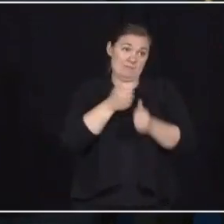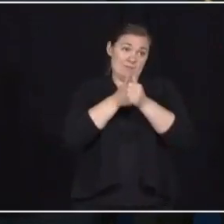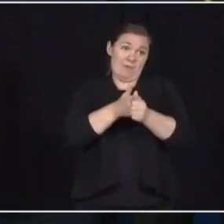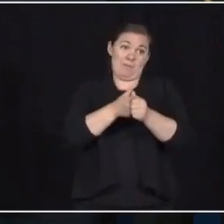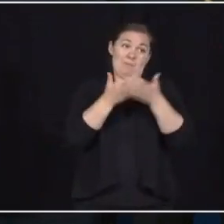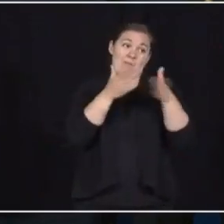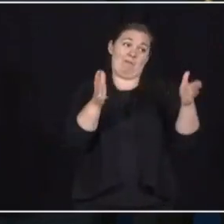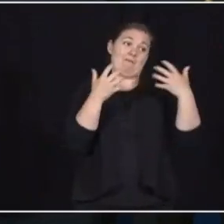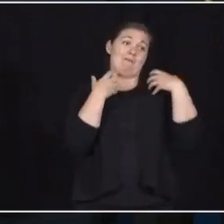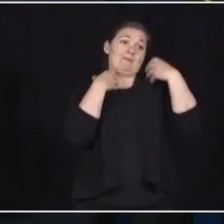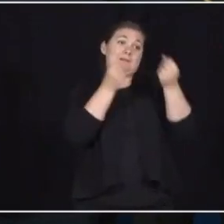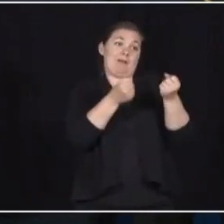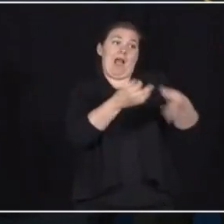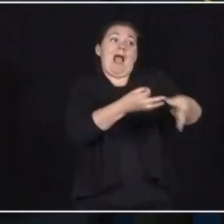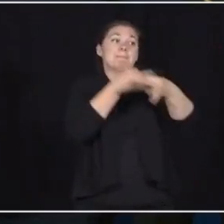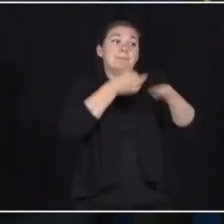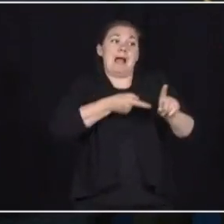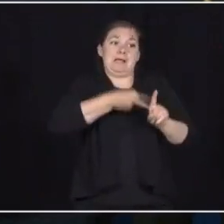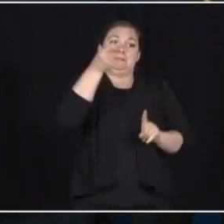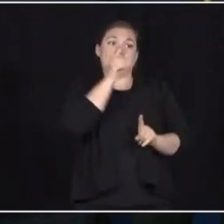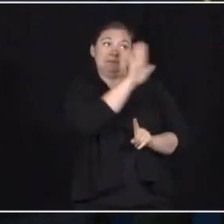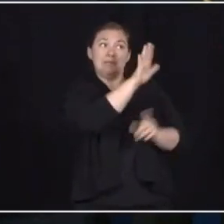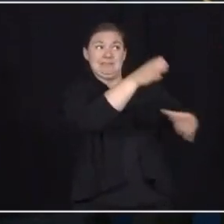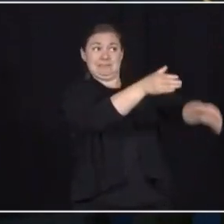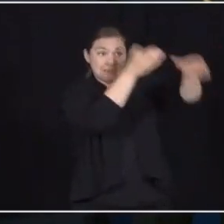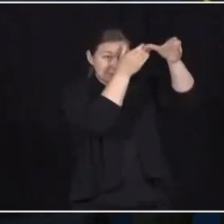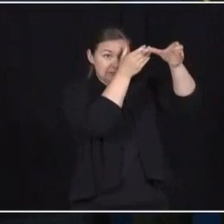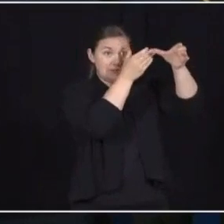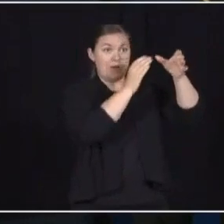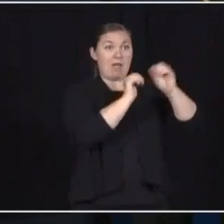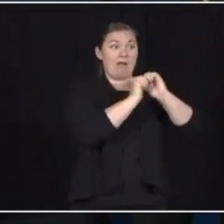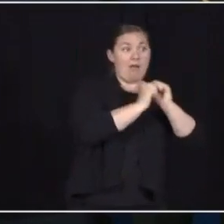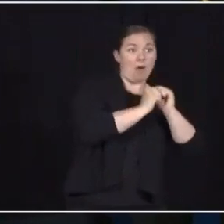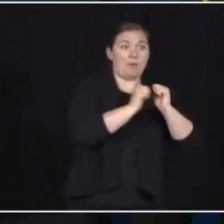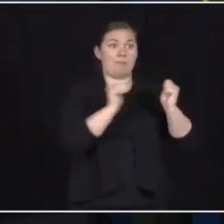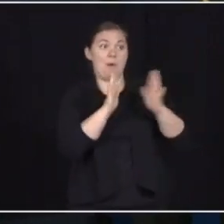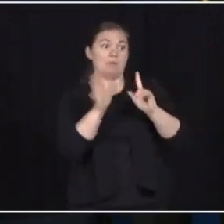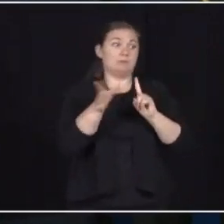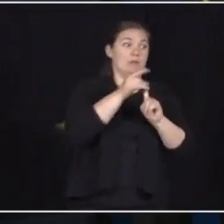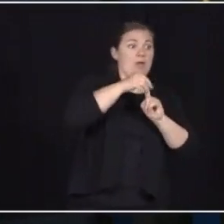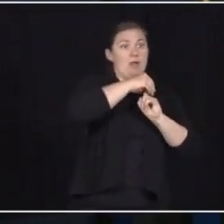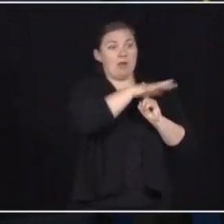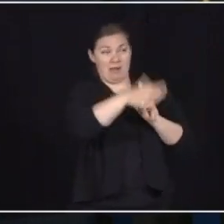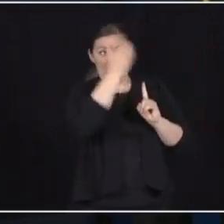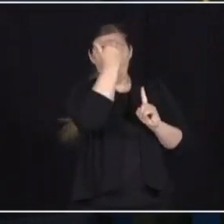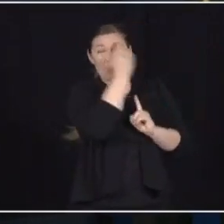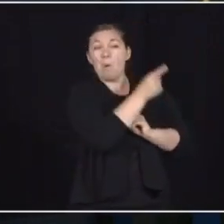pandemic, but this has been done by public health experts that are knowledgeable about the transmission